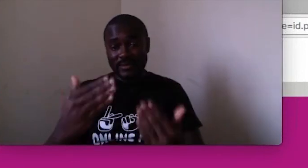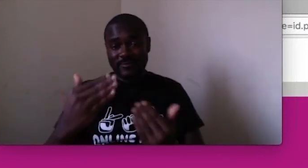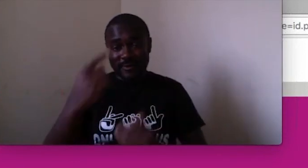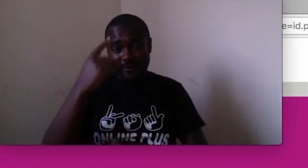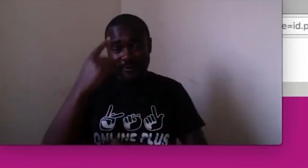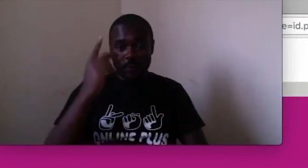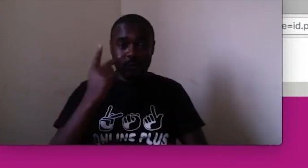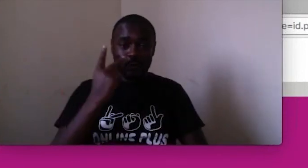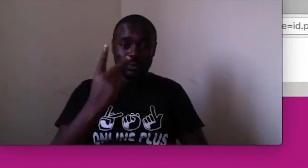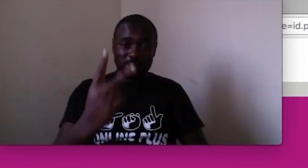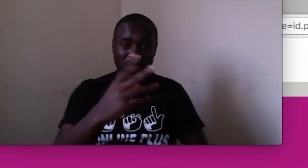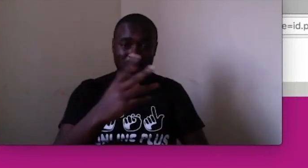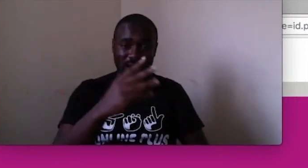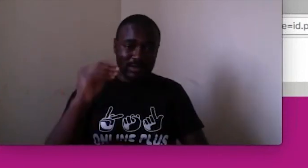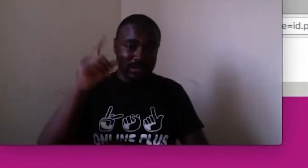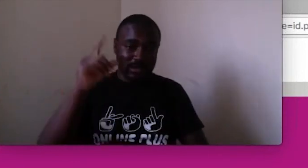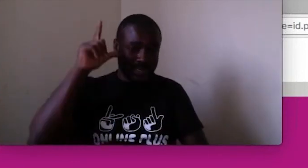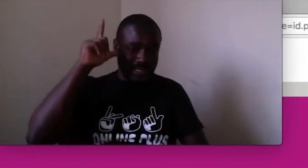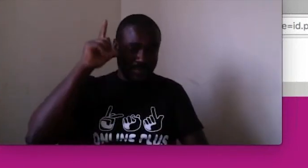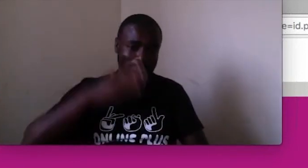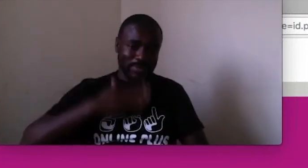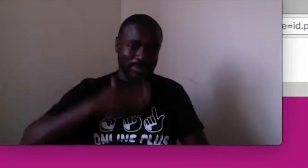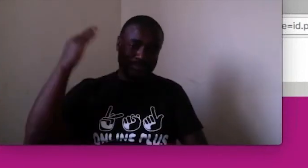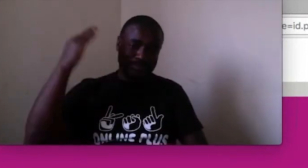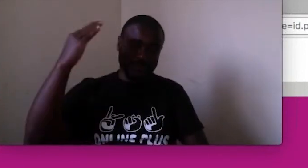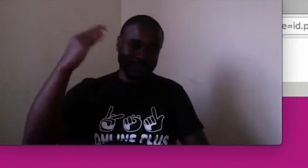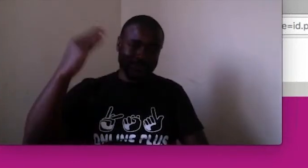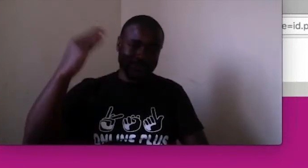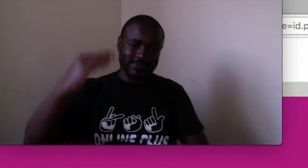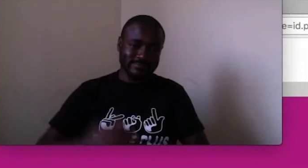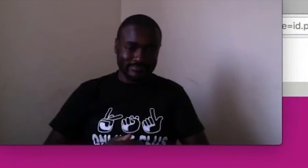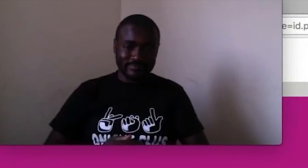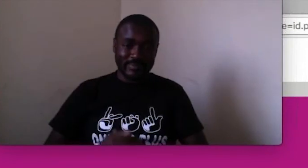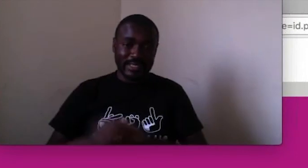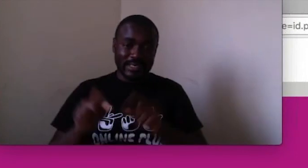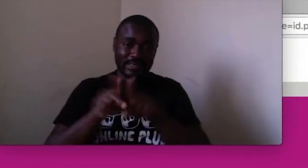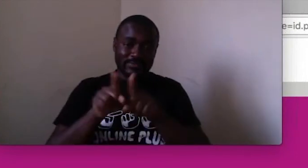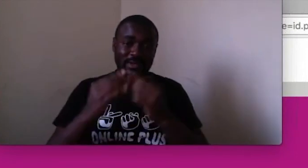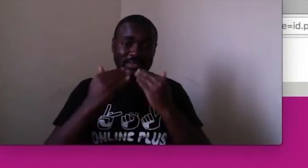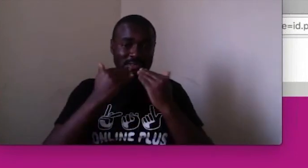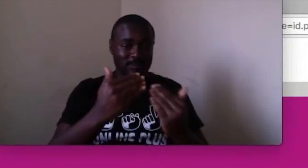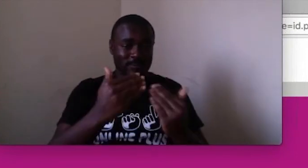And now, I want to thank you all for viewing and for listening to my presentation